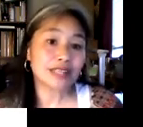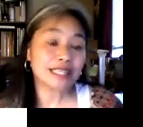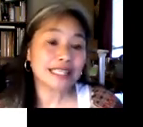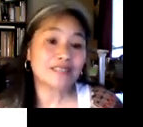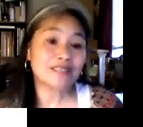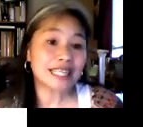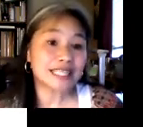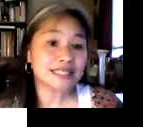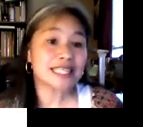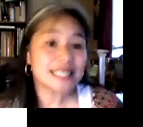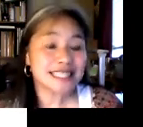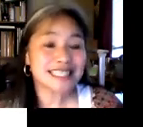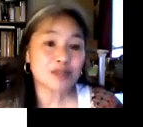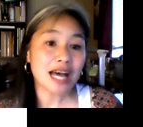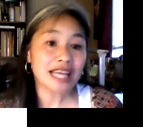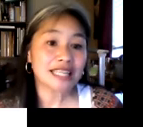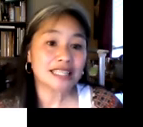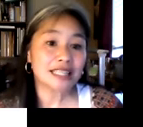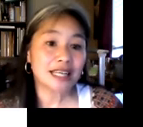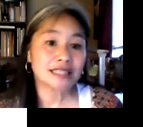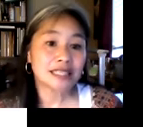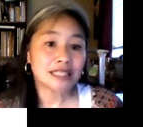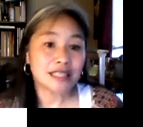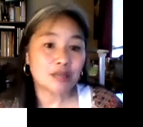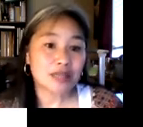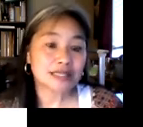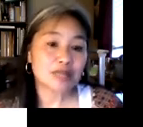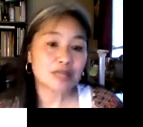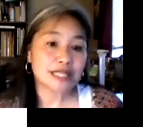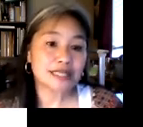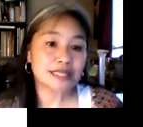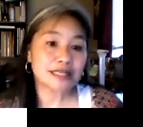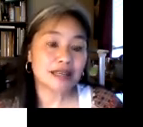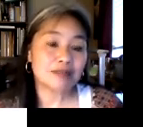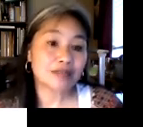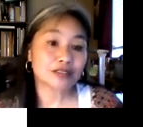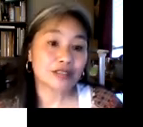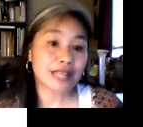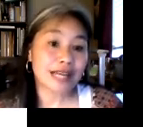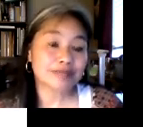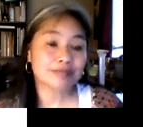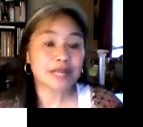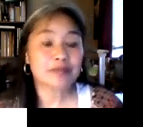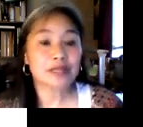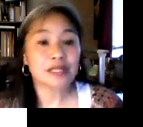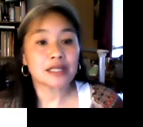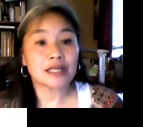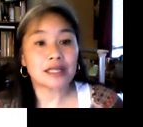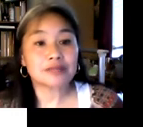progress of the install of the exhibit today. And and saw her her panel up there. Yeah, that was that was really cool to see.